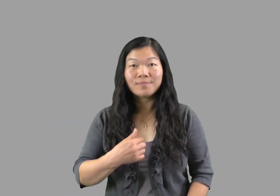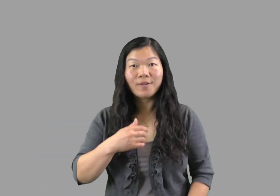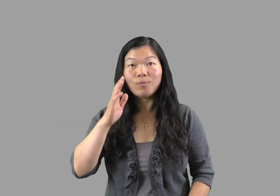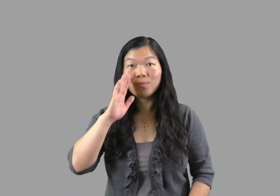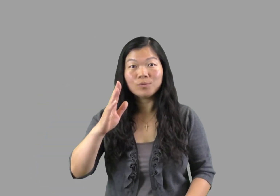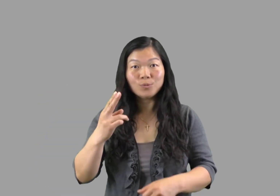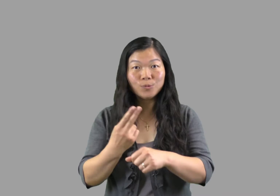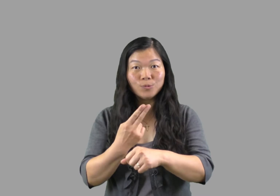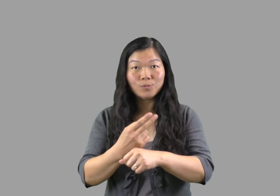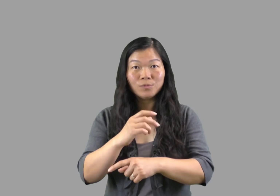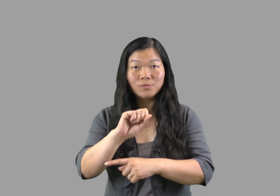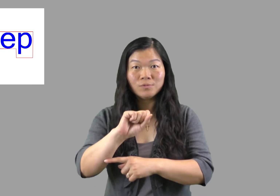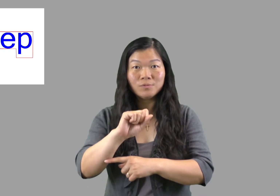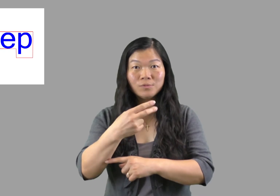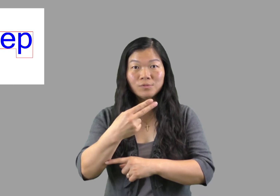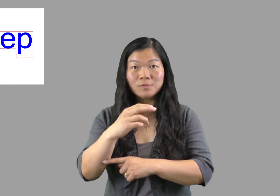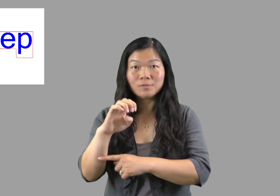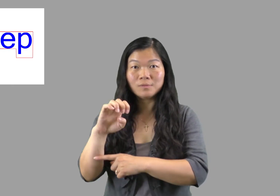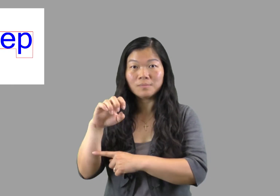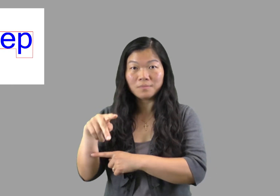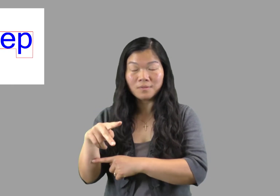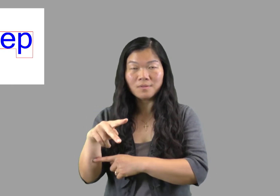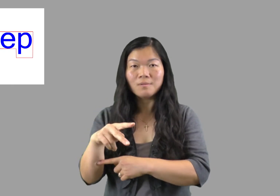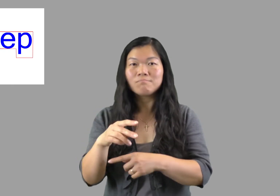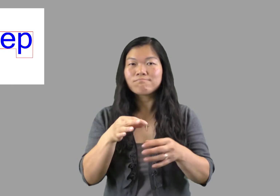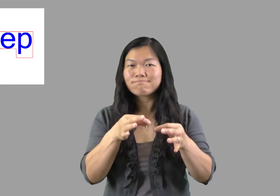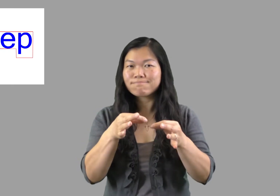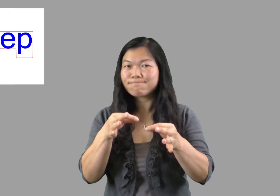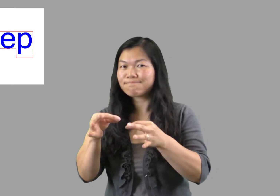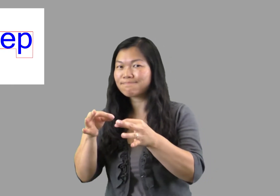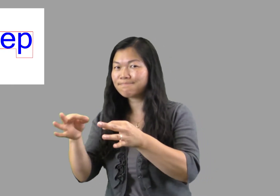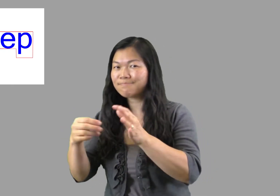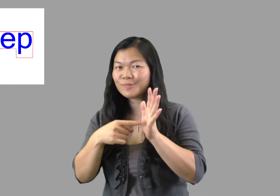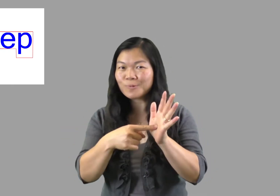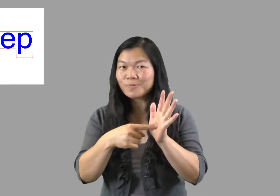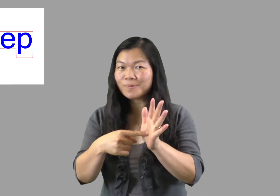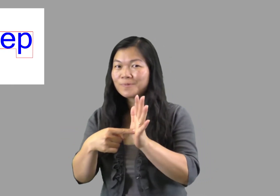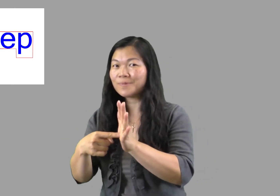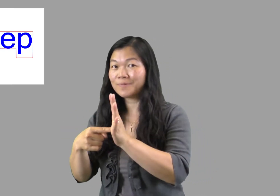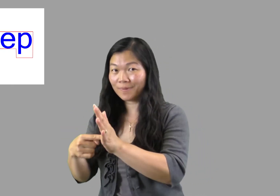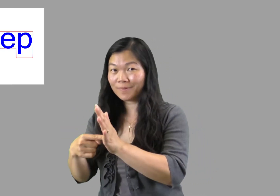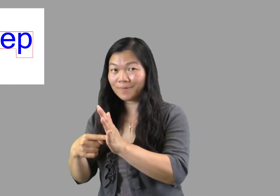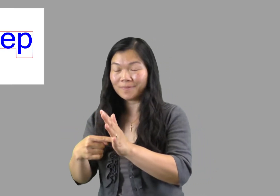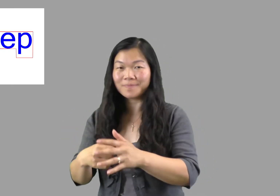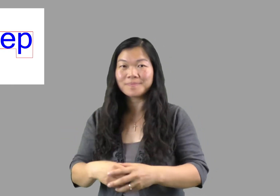I will use the word ‘sheep’ to explain these examples.